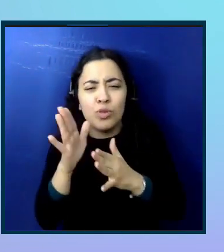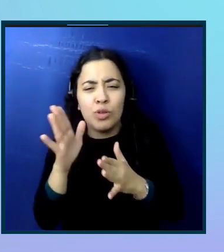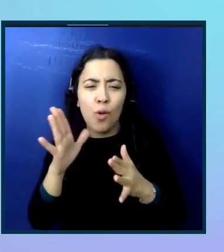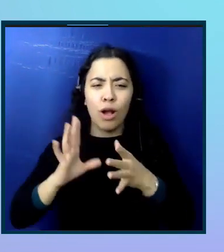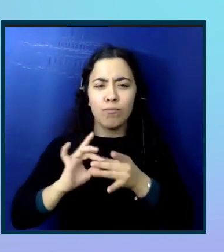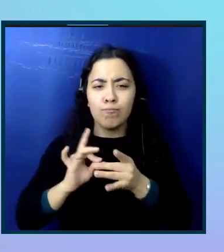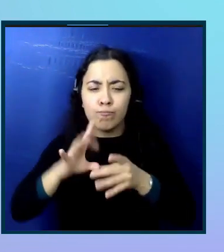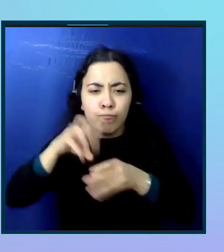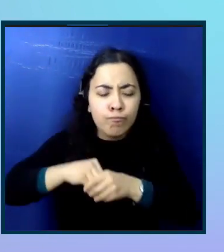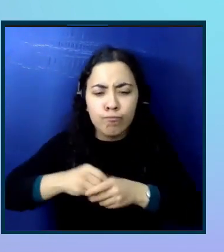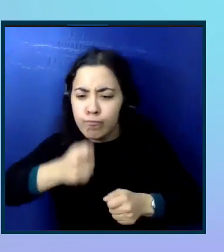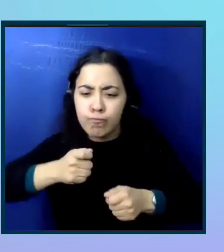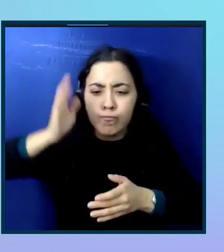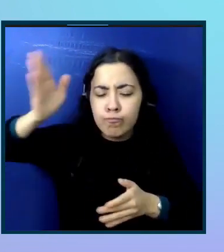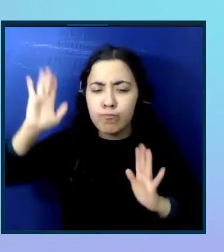I can really see your passion today. And thank you for sharing that with us.